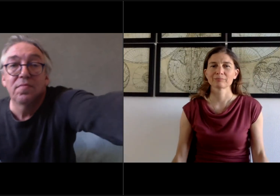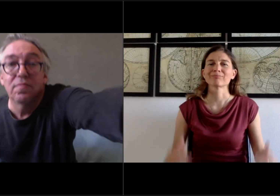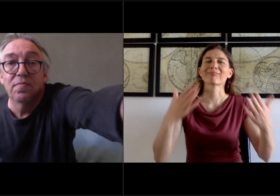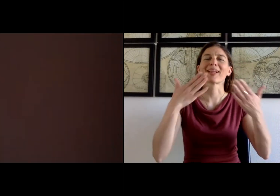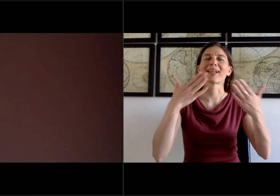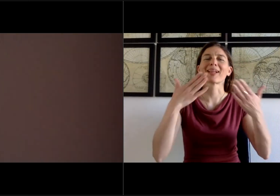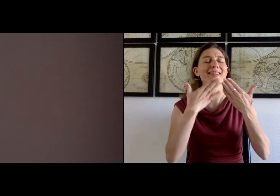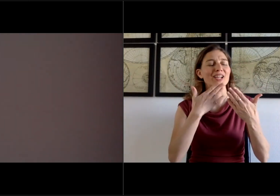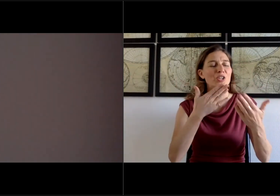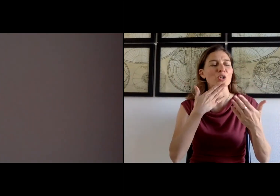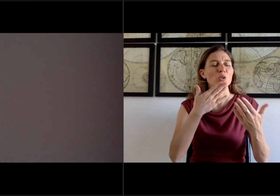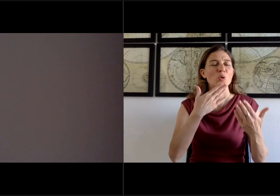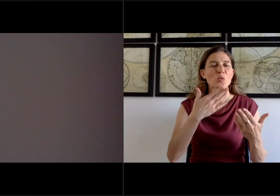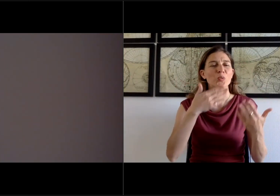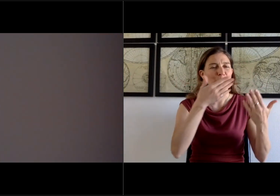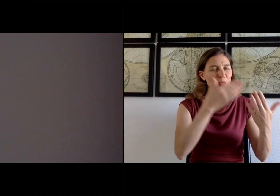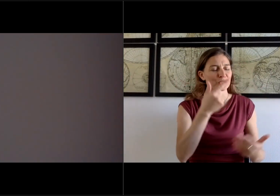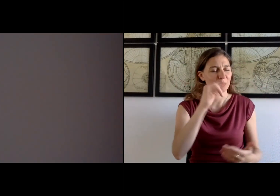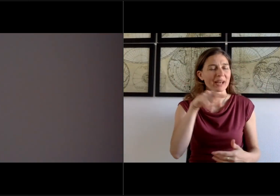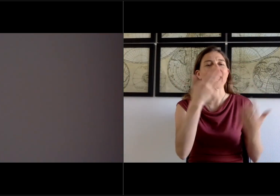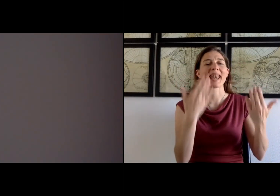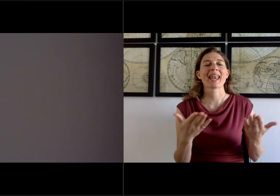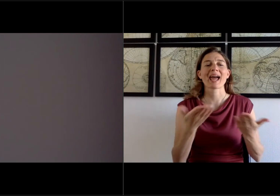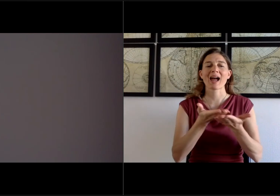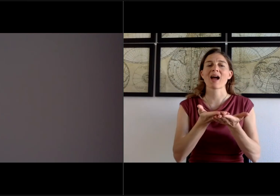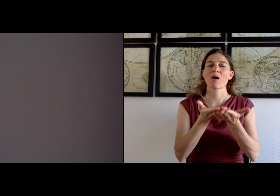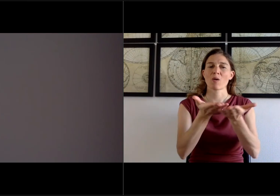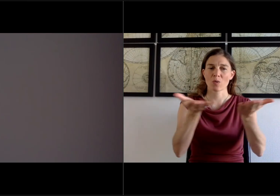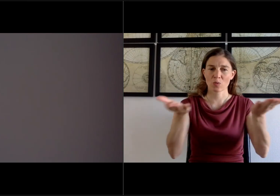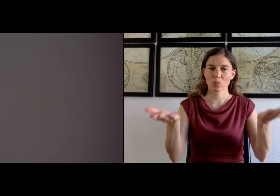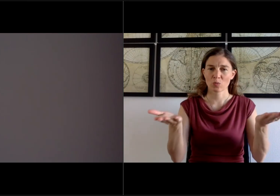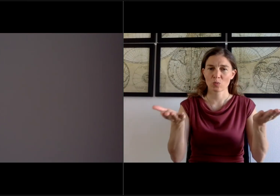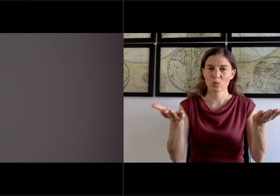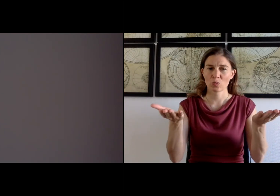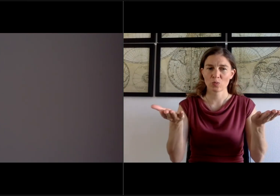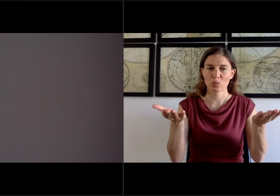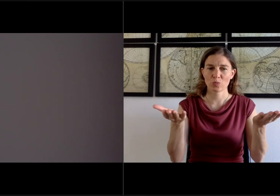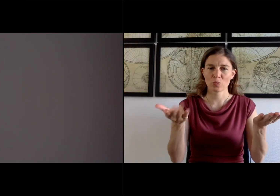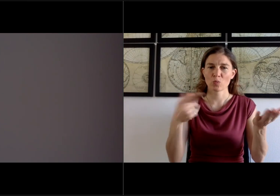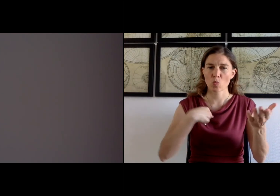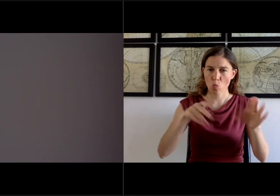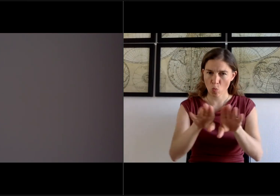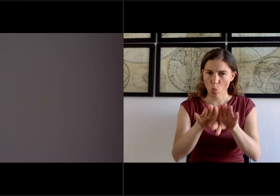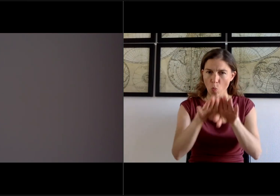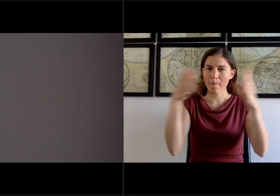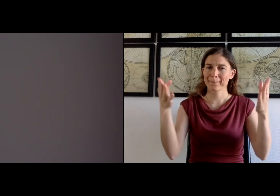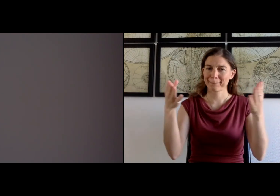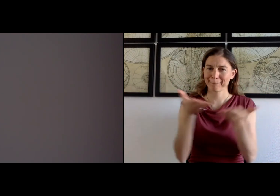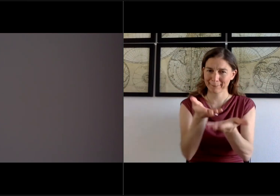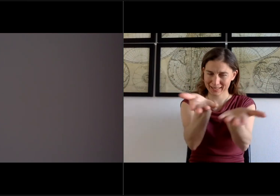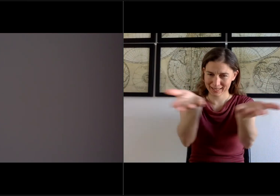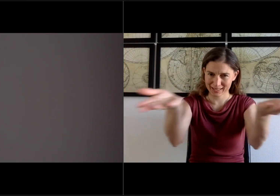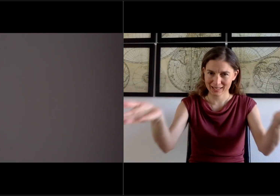Now we'll pass to the open floor. I just want to remind the rules before I give the floor.